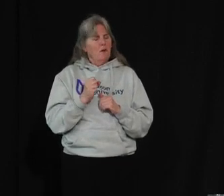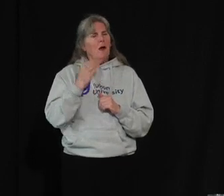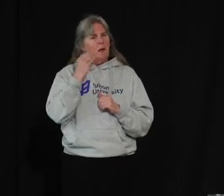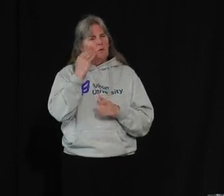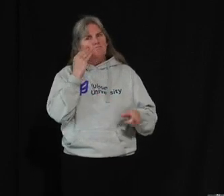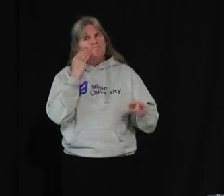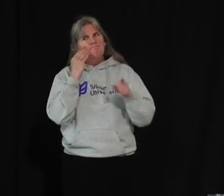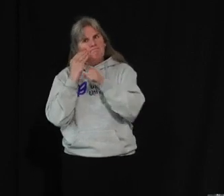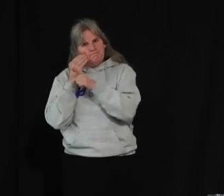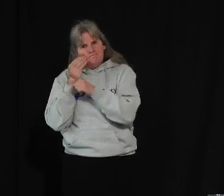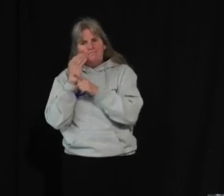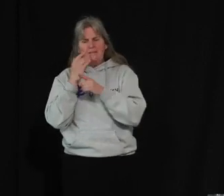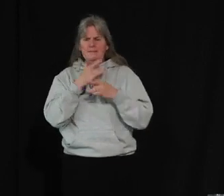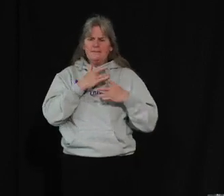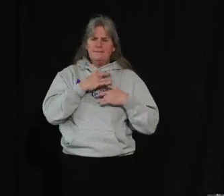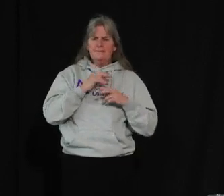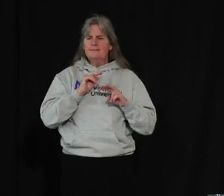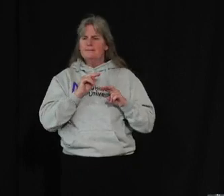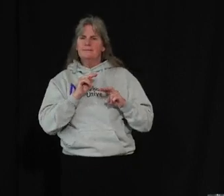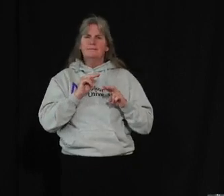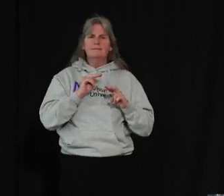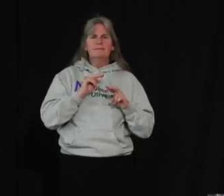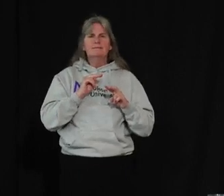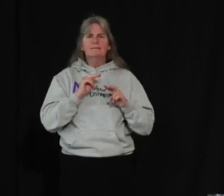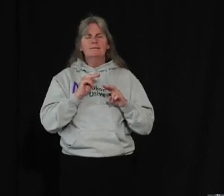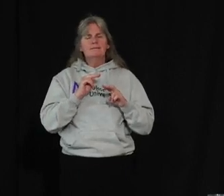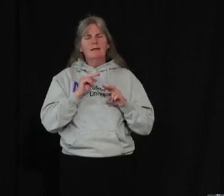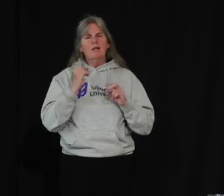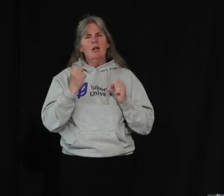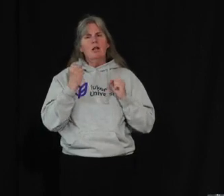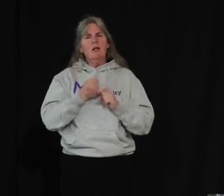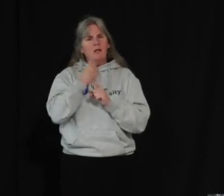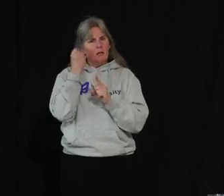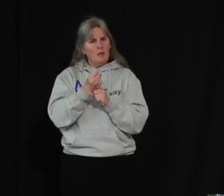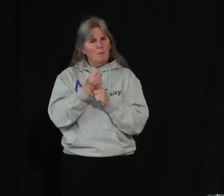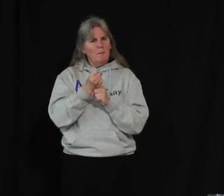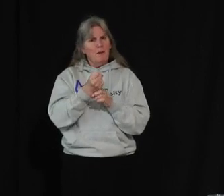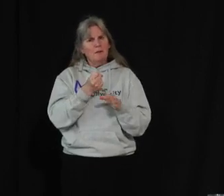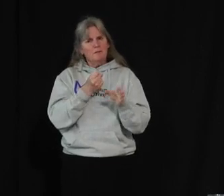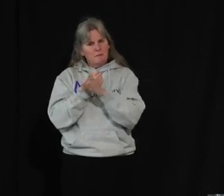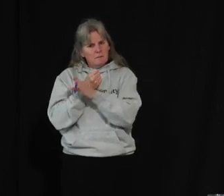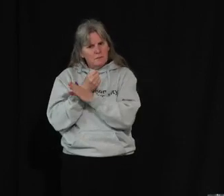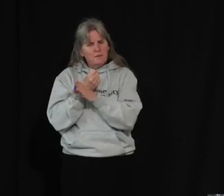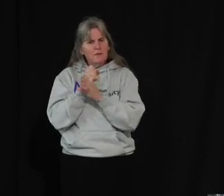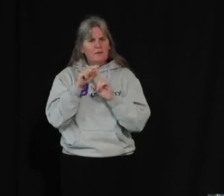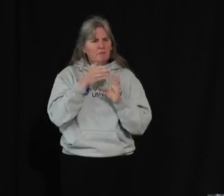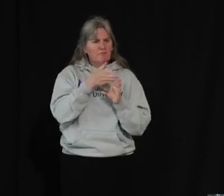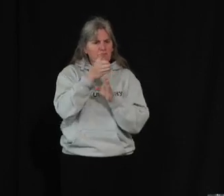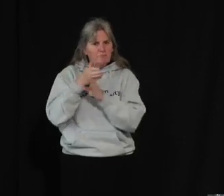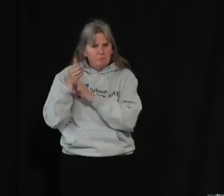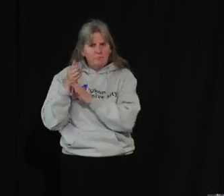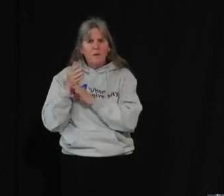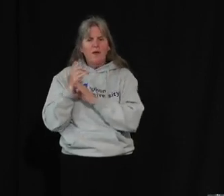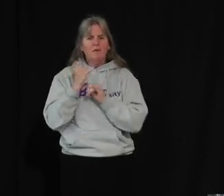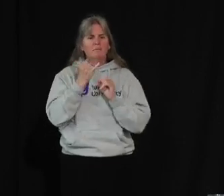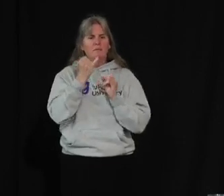acutely conscious of, that this has huge implications for individuals.